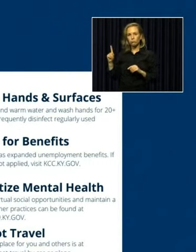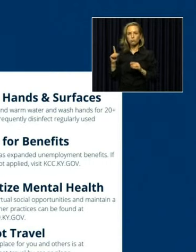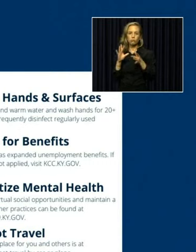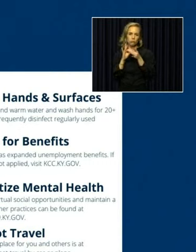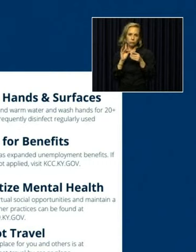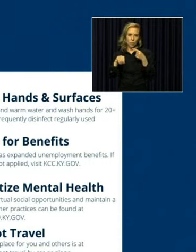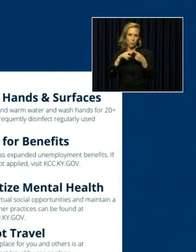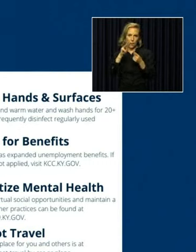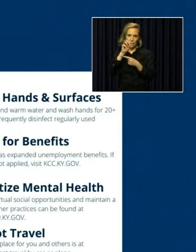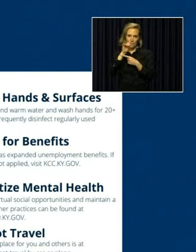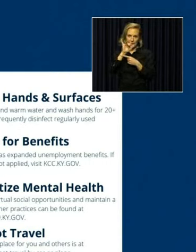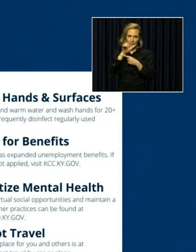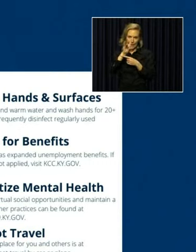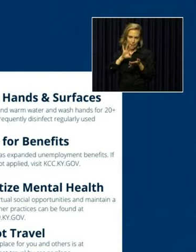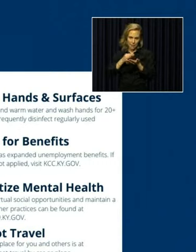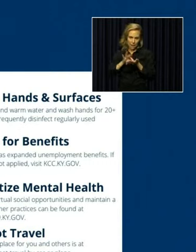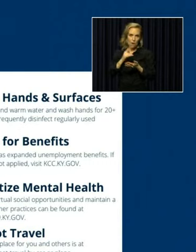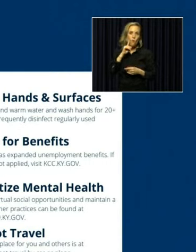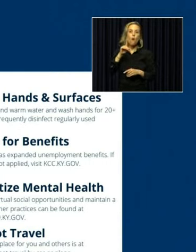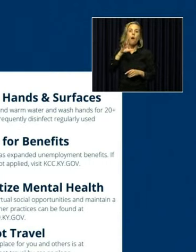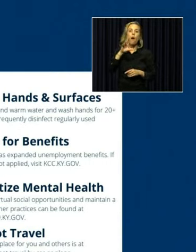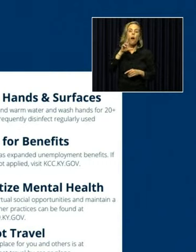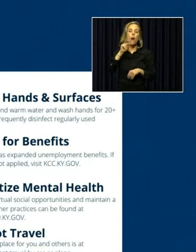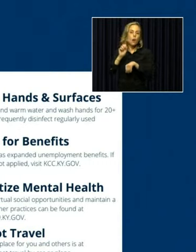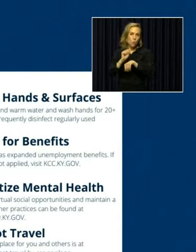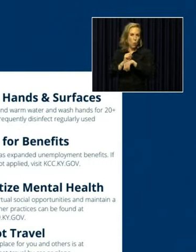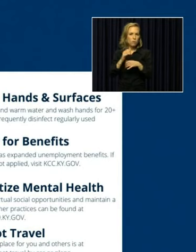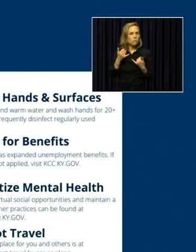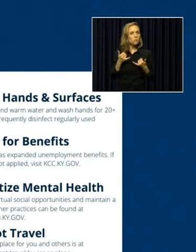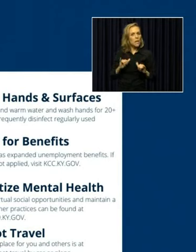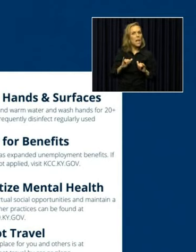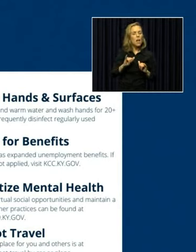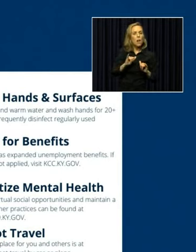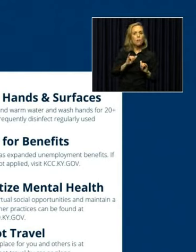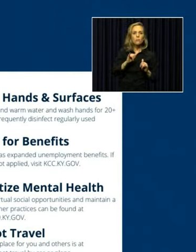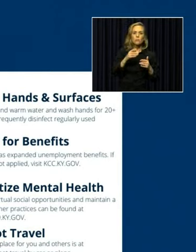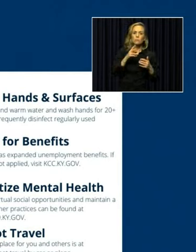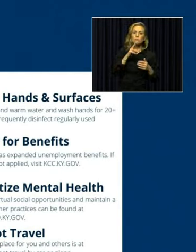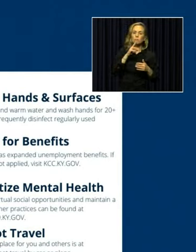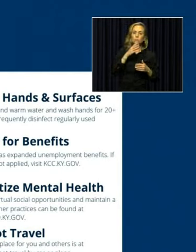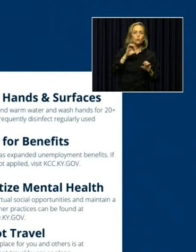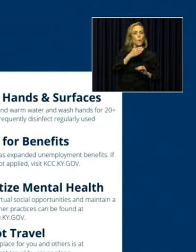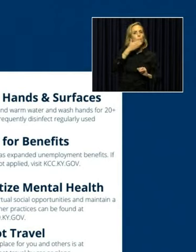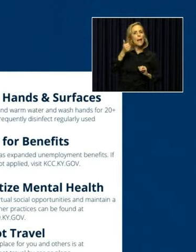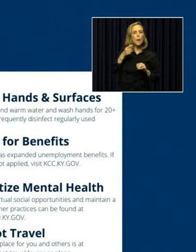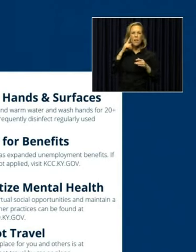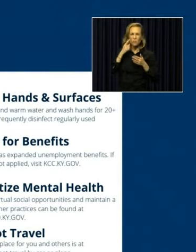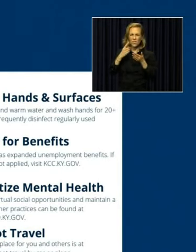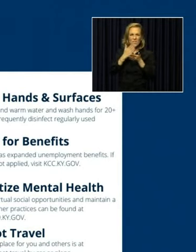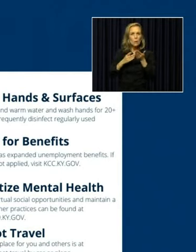MAKE SURE WE'RE ASKING THAT TO EACH OTHER AS WE GO THROUGH THIS. IT'S POWERFUL, IMPORTANT QUESTION.